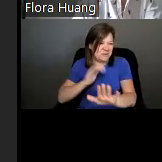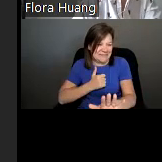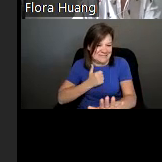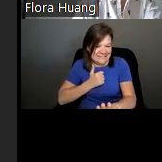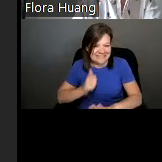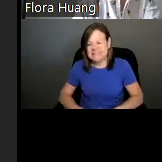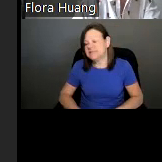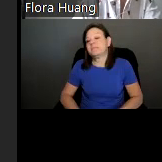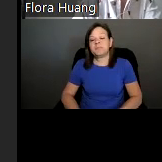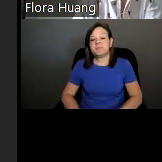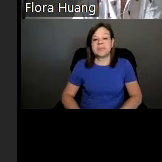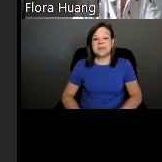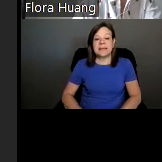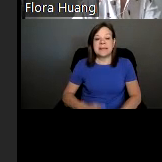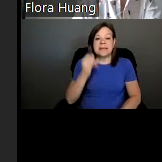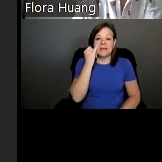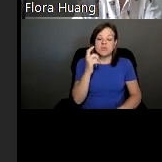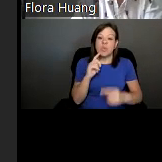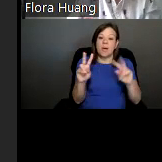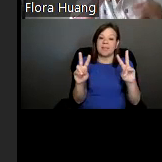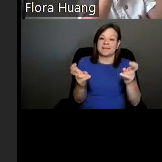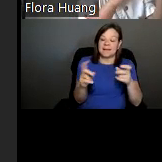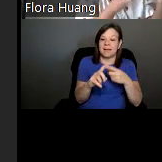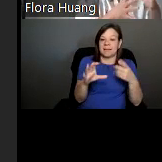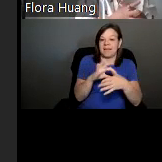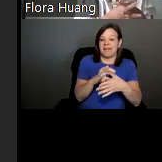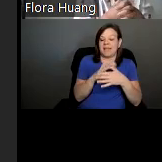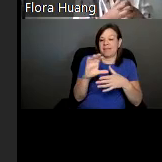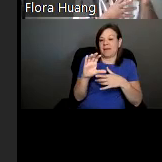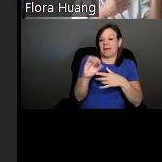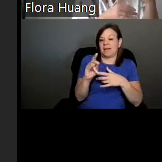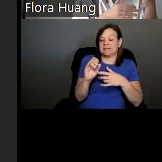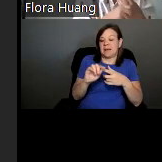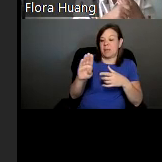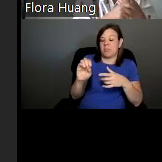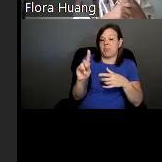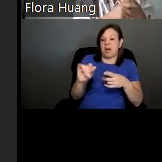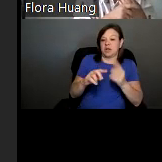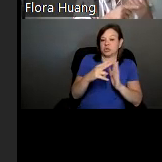If you want the title and the content, the actual body of text on the slide to read in that order,